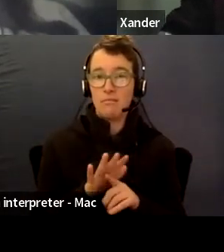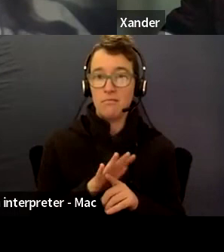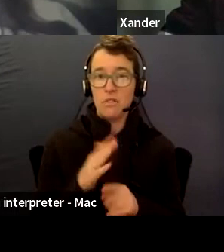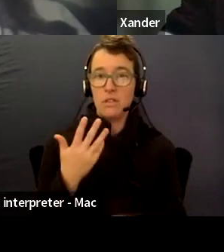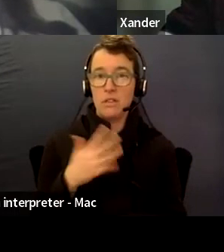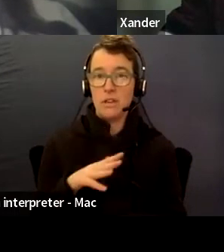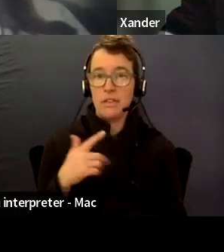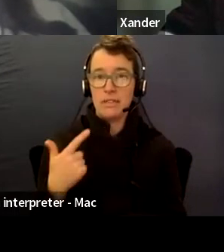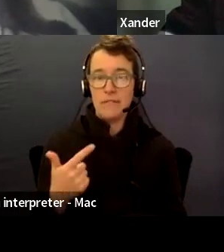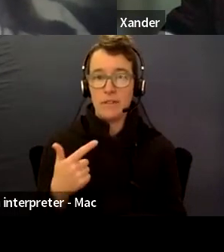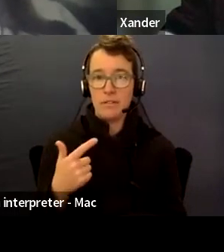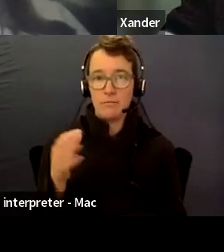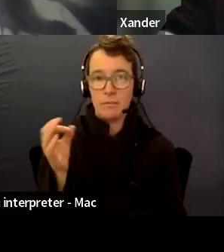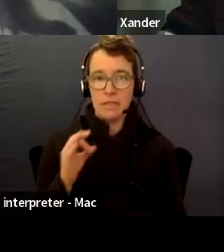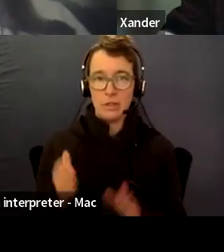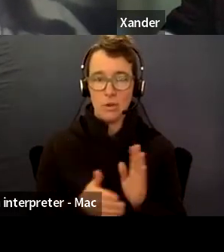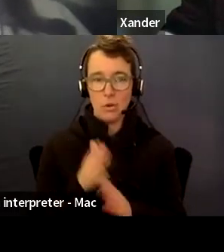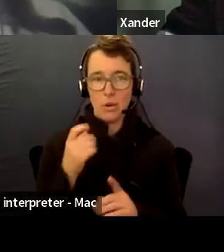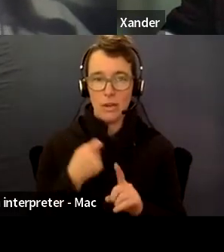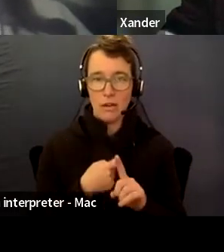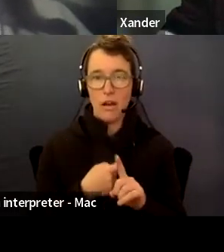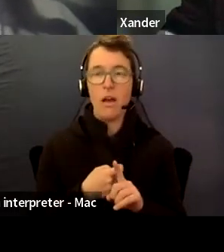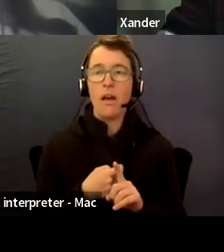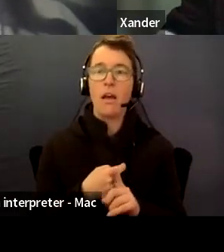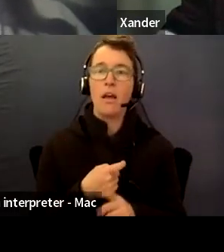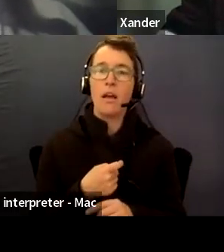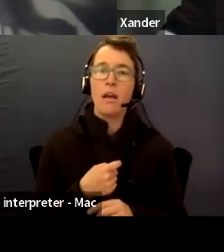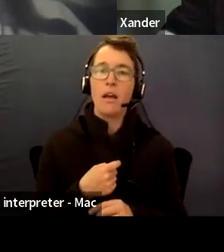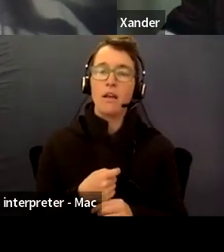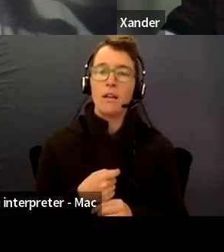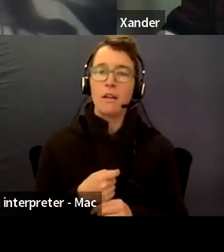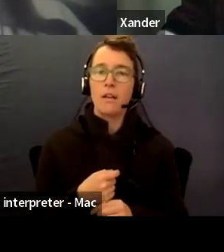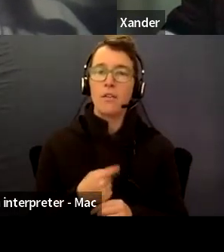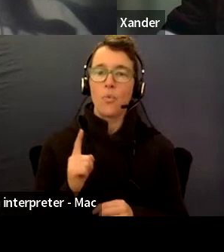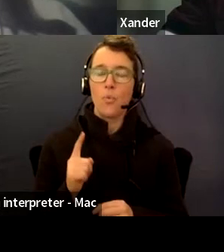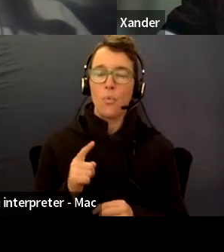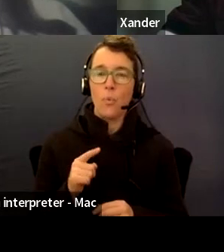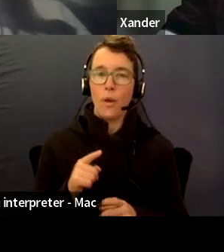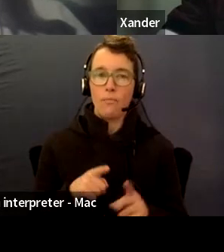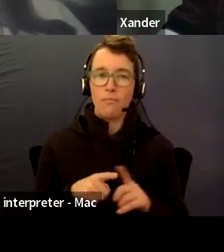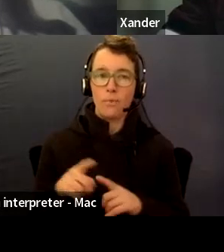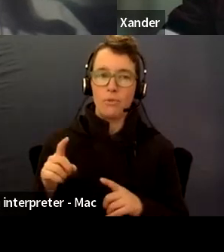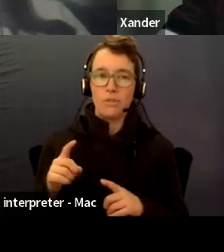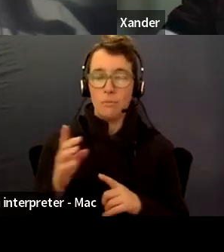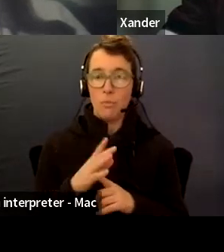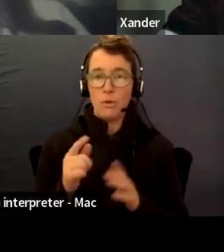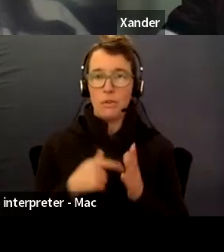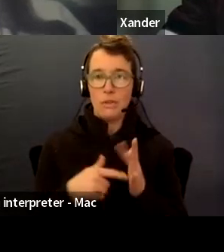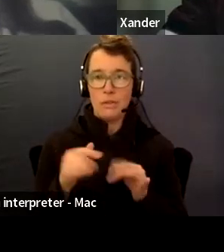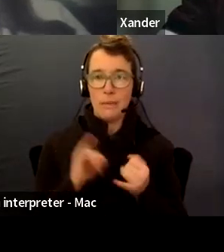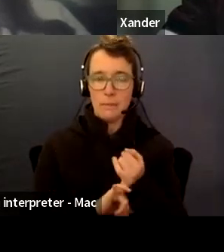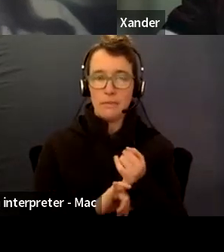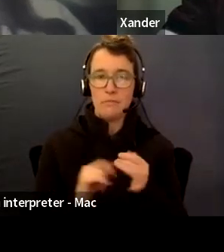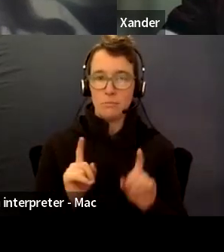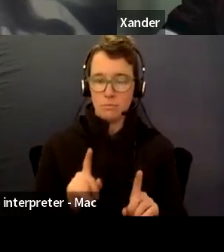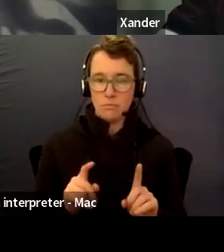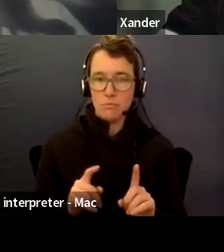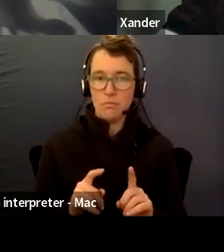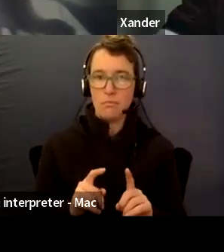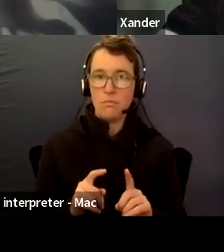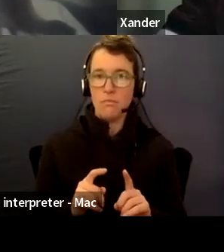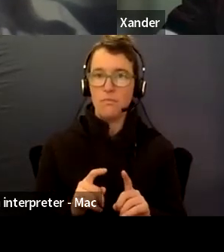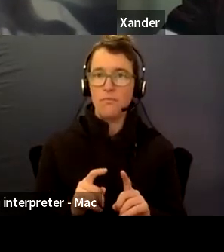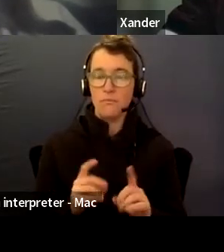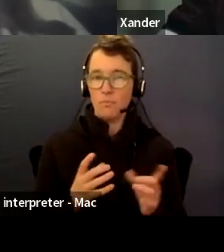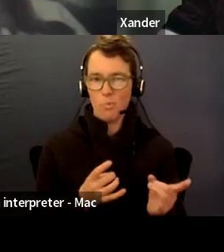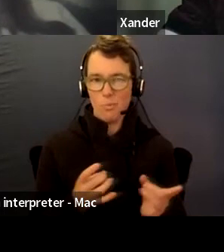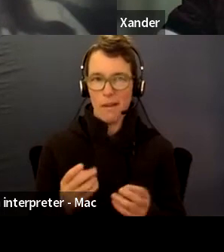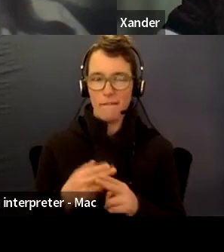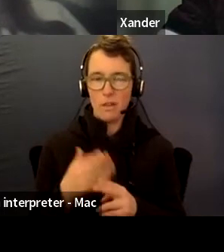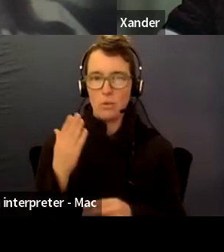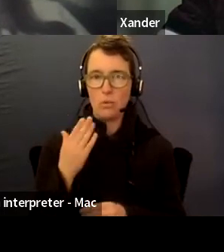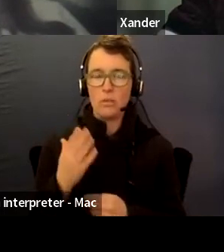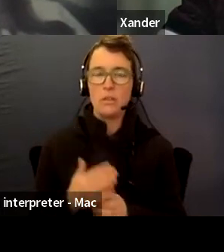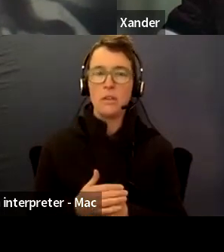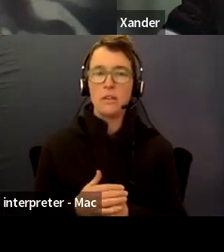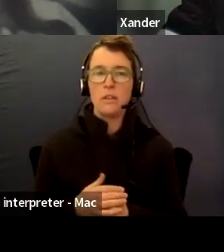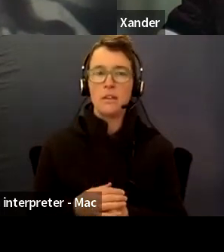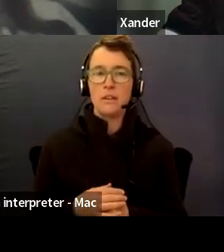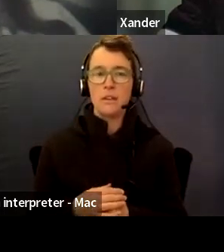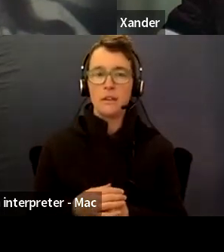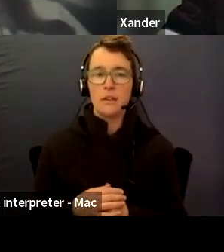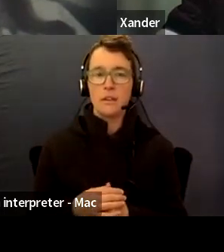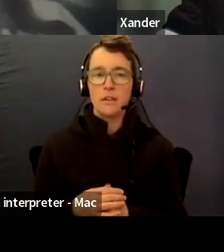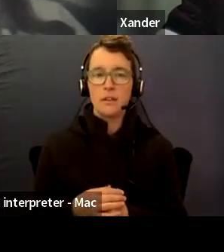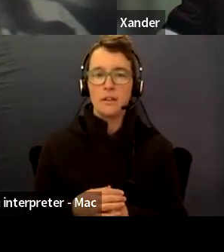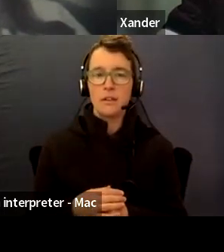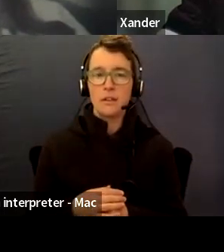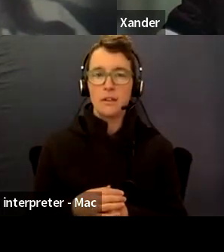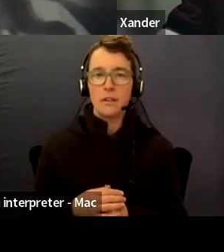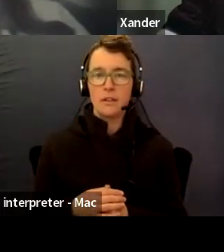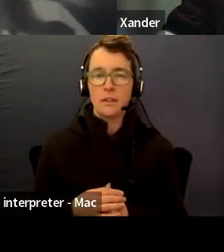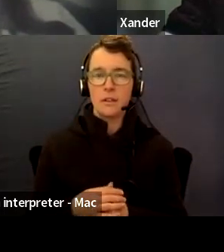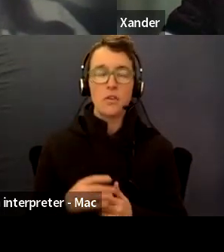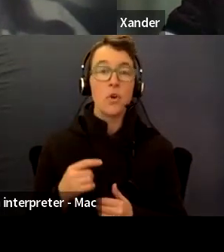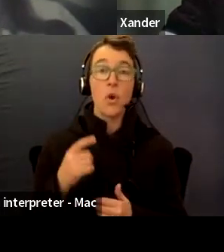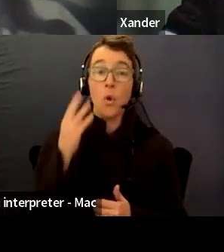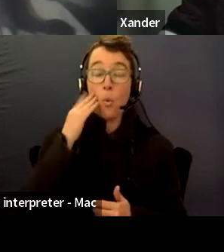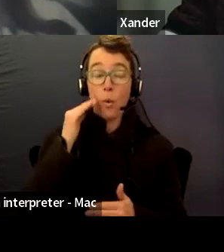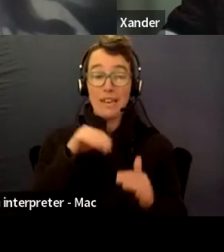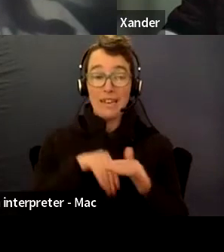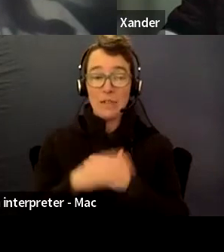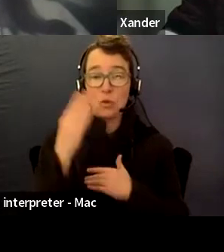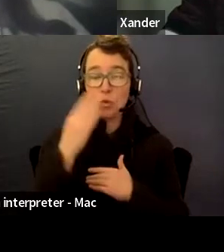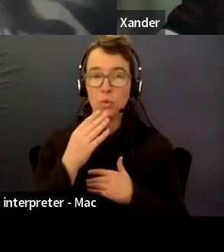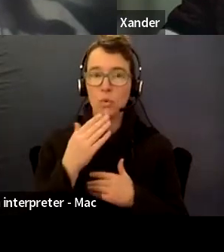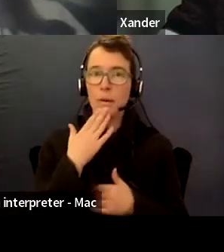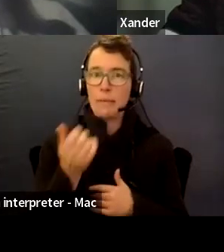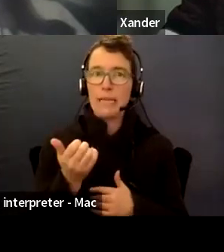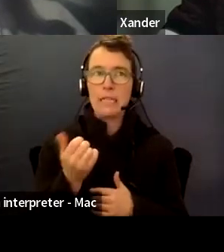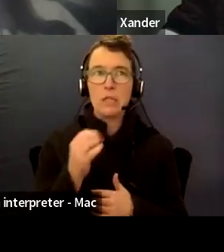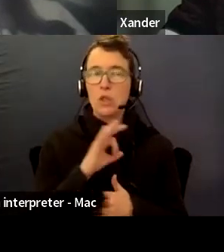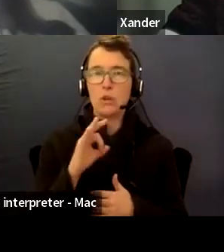Those kindergarten so it's pretty high, and one of the main tips I think we really important for that kind of getting ready for school kind of thing is that to walking not having expectations, because you know, you're going to see other children like,